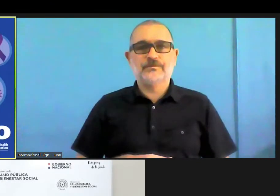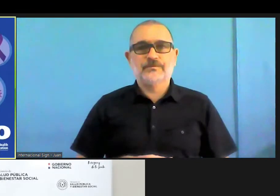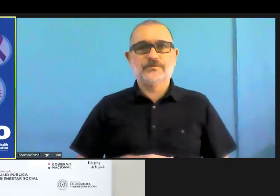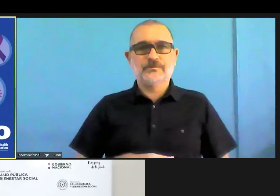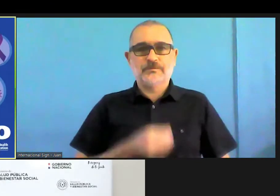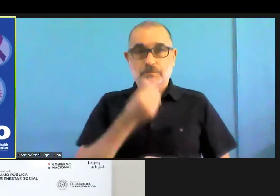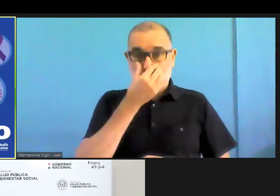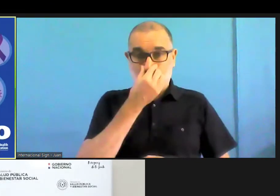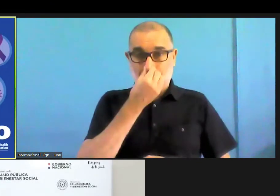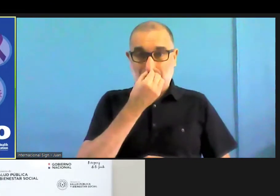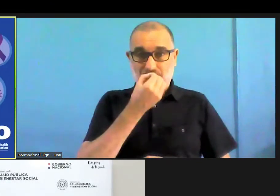COVID-19 pandemic.